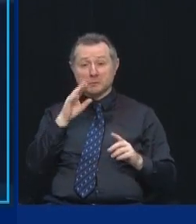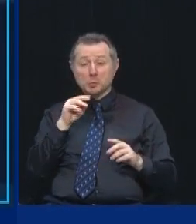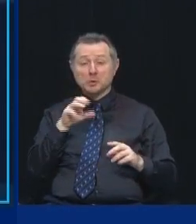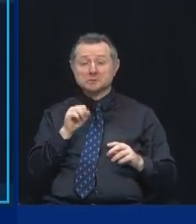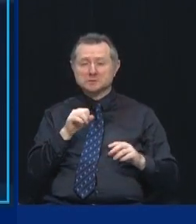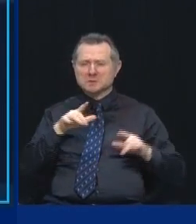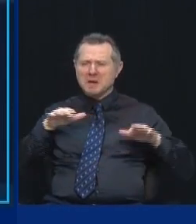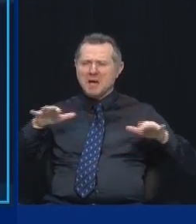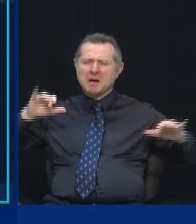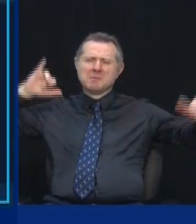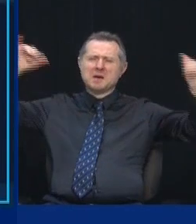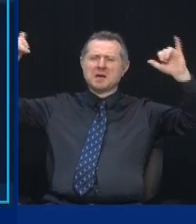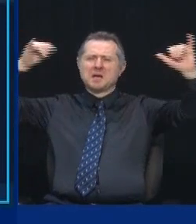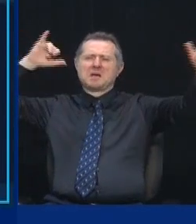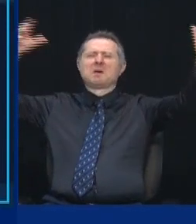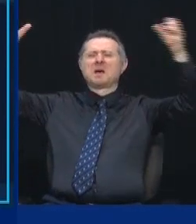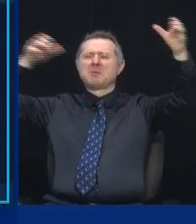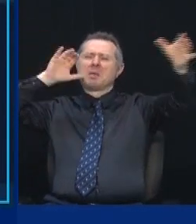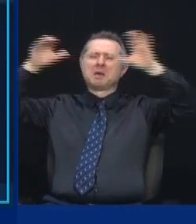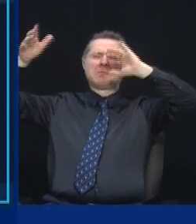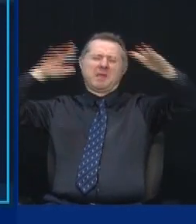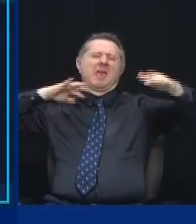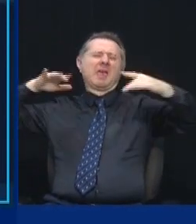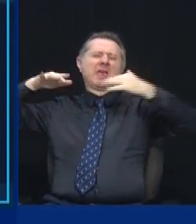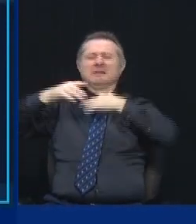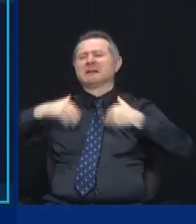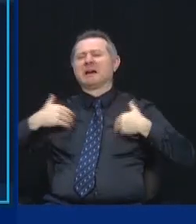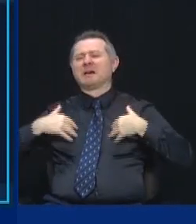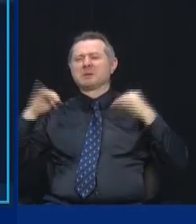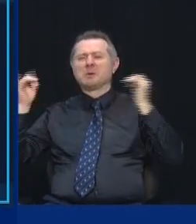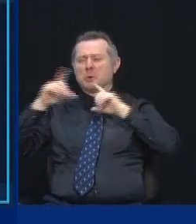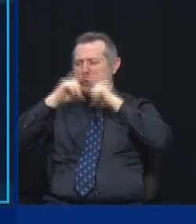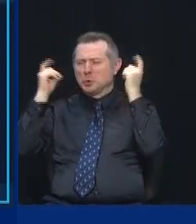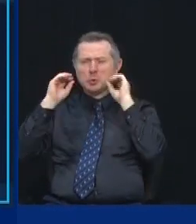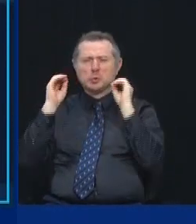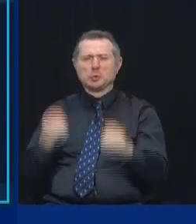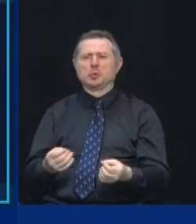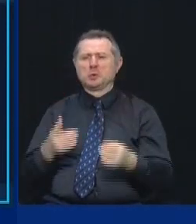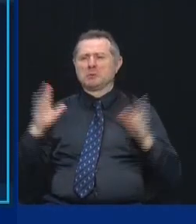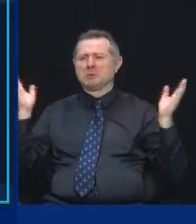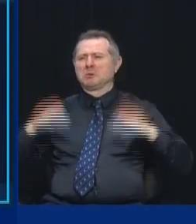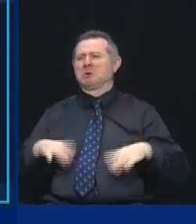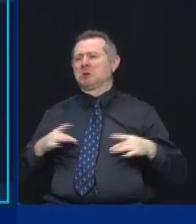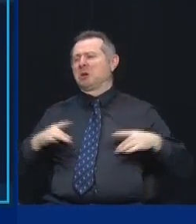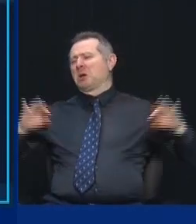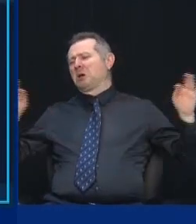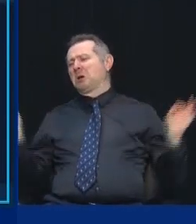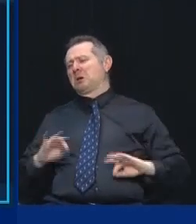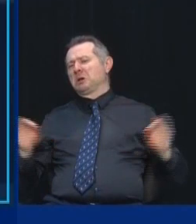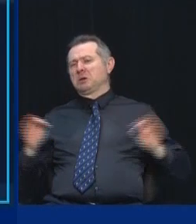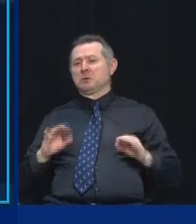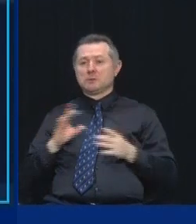YOUNG PEOPLE WHO WERE DOWN IN DAYTONA BEACH. I DON'T KNOW IF YOU REMEMBER THE NEWS STORY.